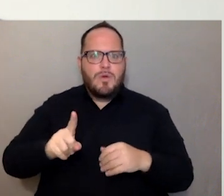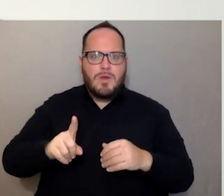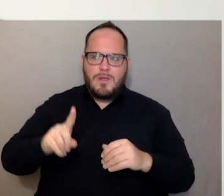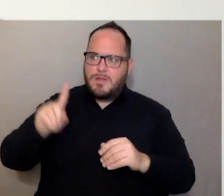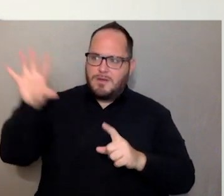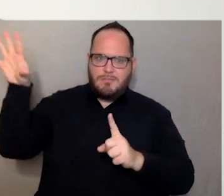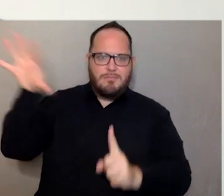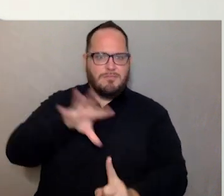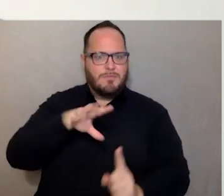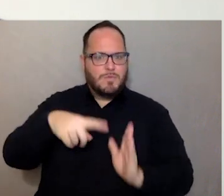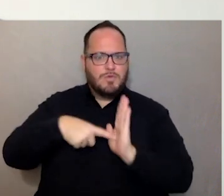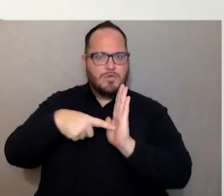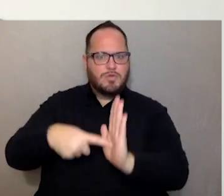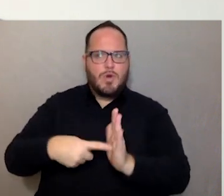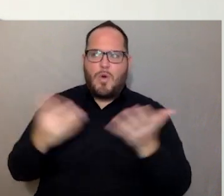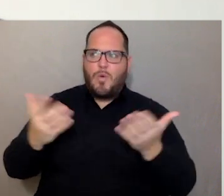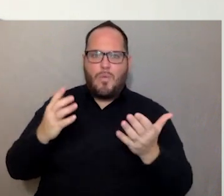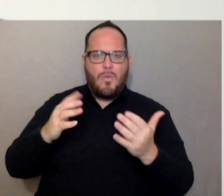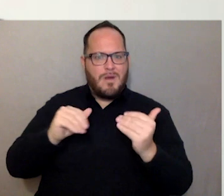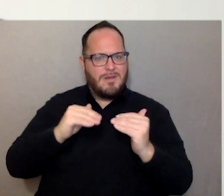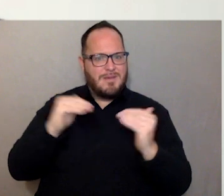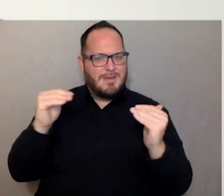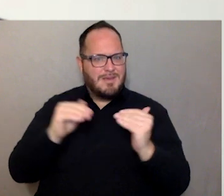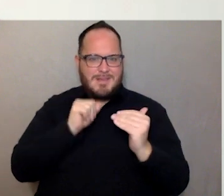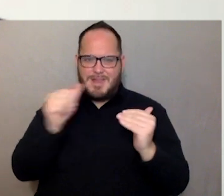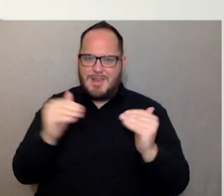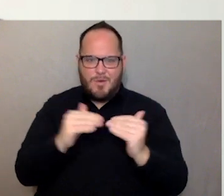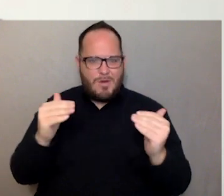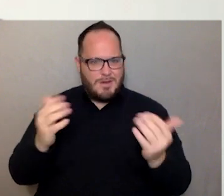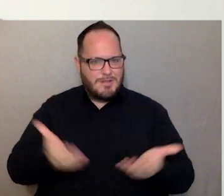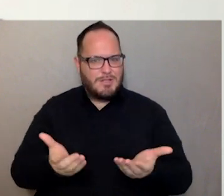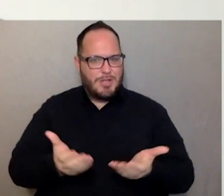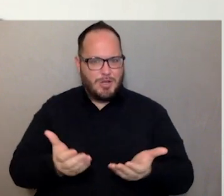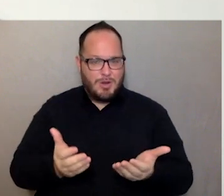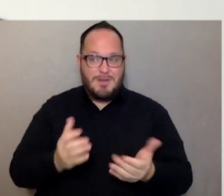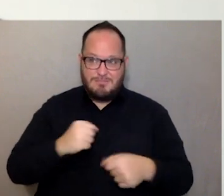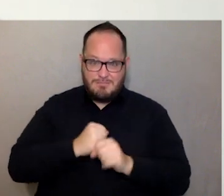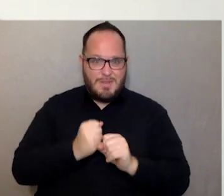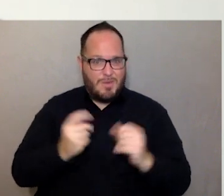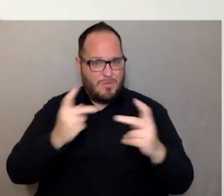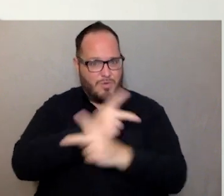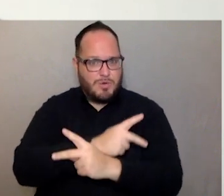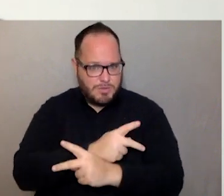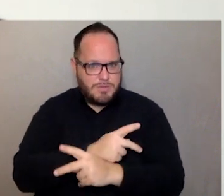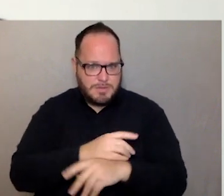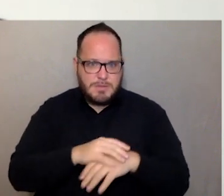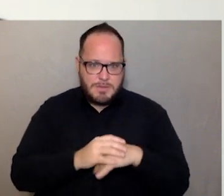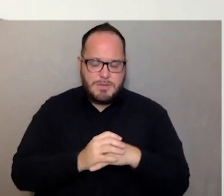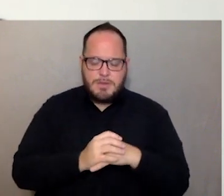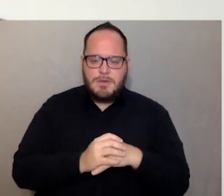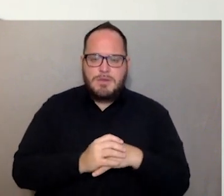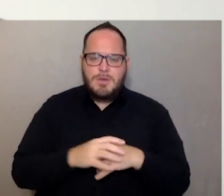PUT A SPOTLIGHT ON SOME OF THESE INEQUALITIES, AND THE PANDEMIC HAS DEEPENED THOSE INEQUALITIES. AND SO WE'RE IN A REALLY, REALLY TOUGH PLACE, BUT THE BENEFIT OF